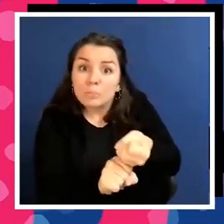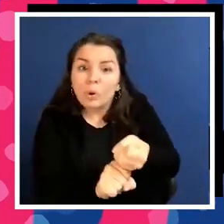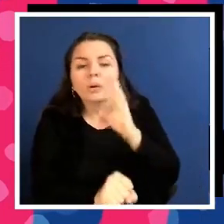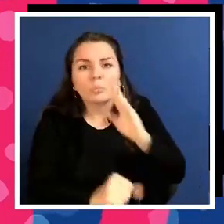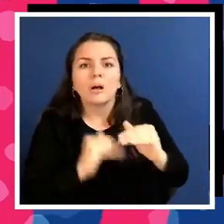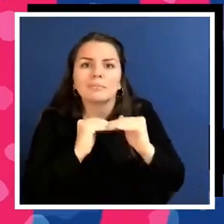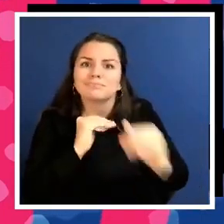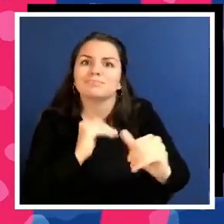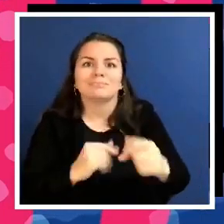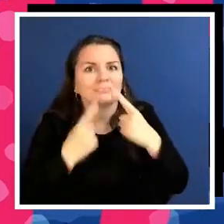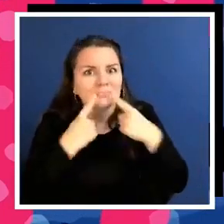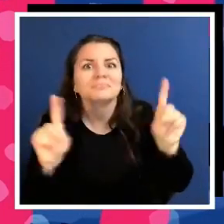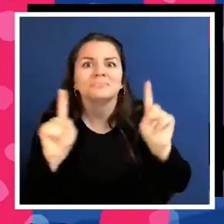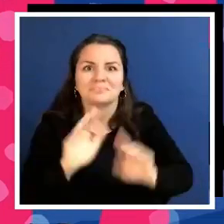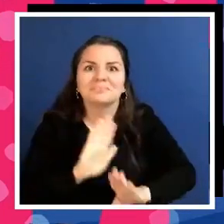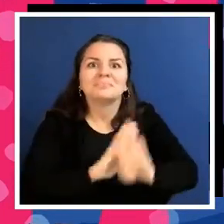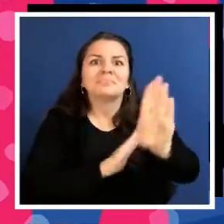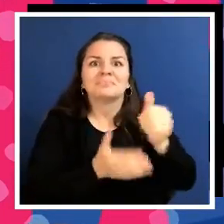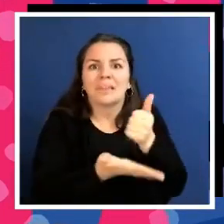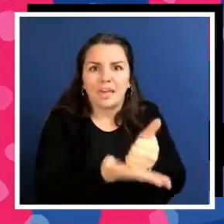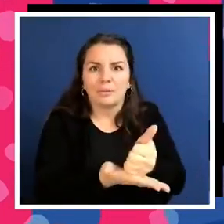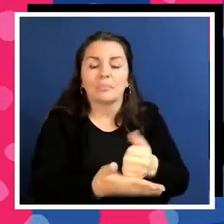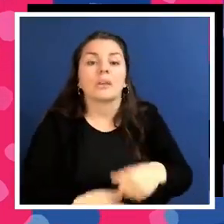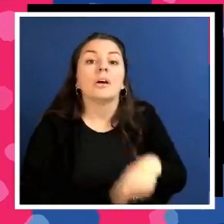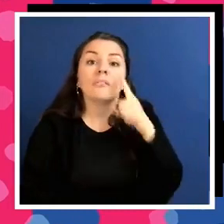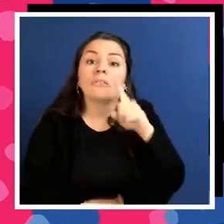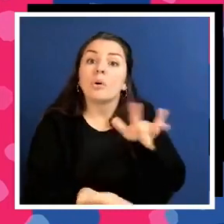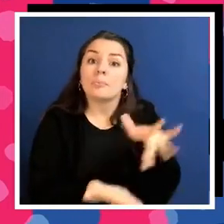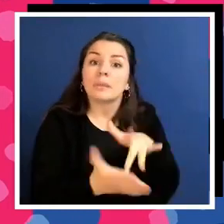EVERYONE. IF YOU ARE WORKING FAMILY